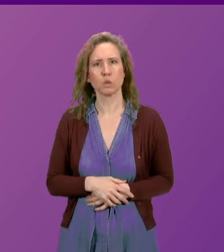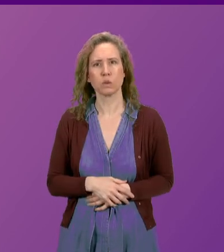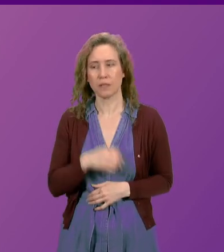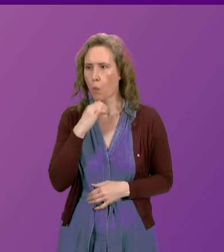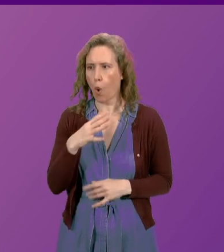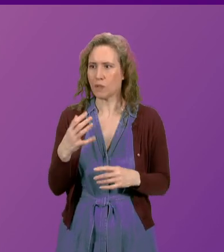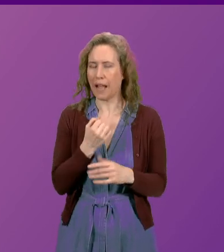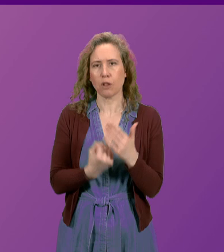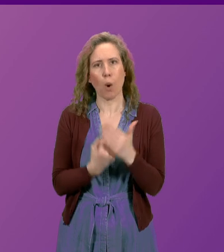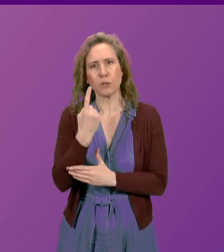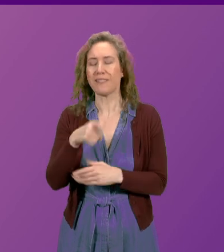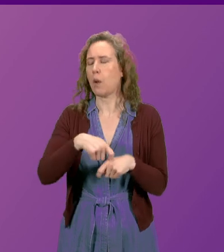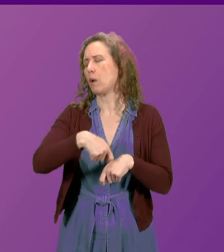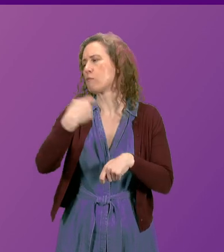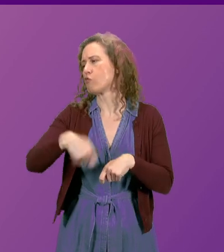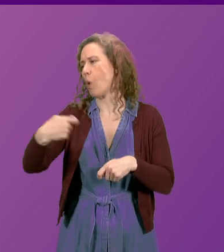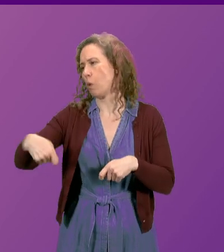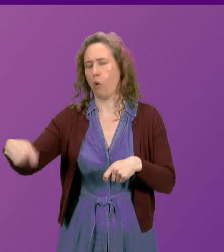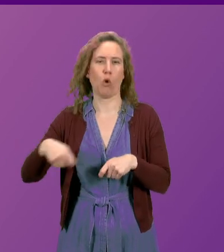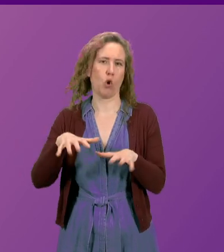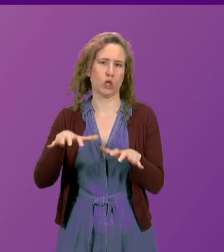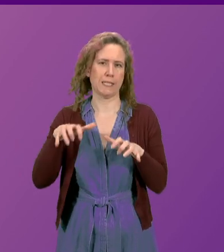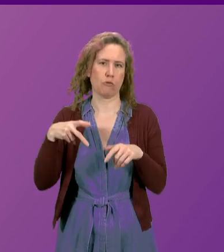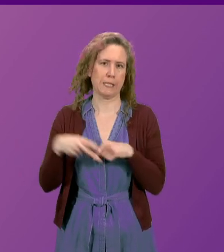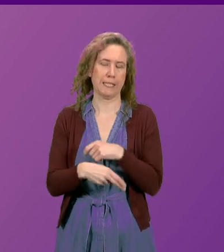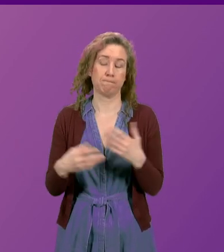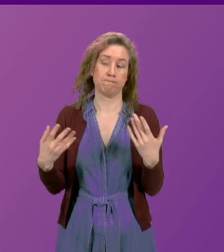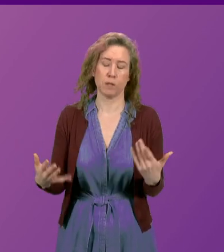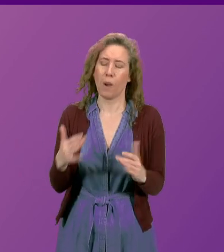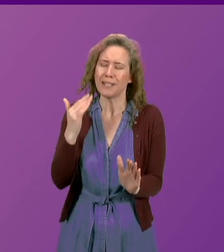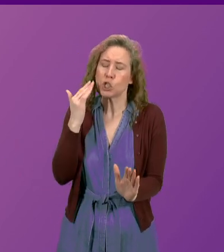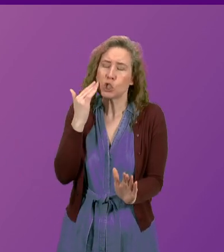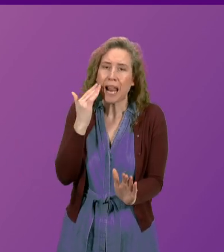Party is going to prolong austerity. I gently suggest to Jackie Baillie that it would help